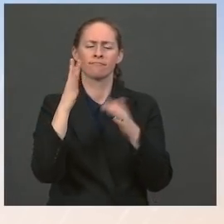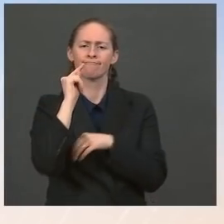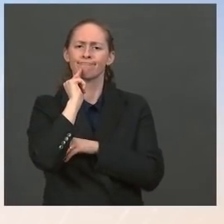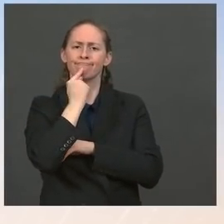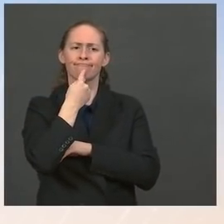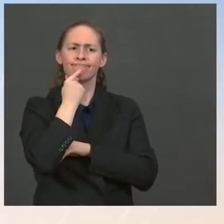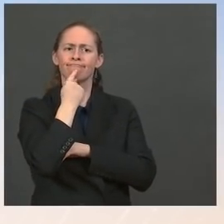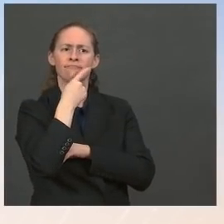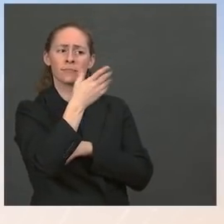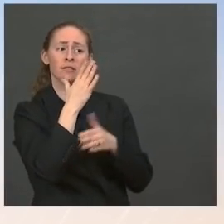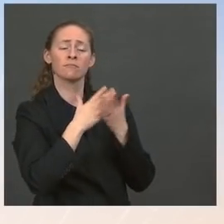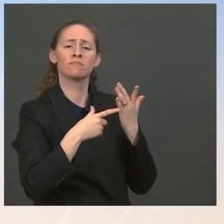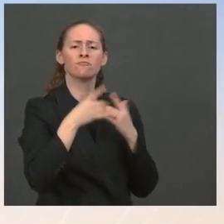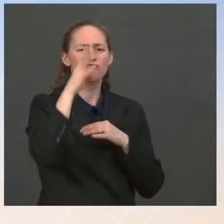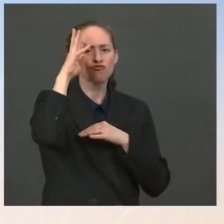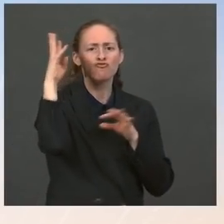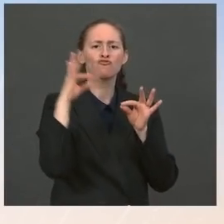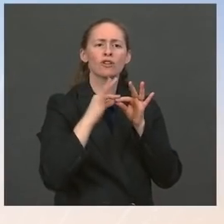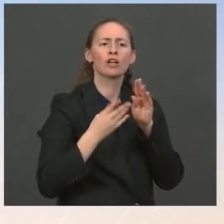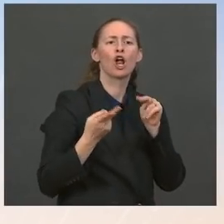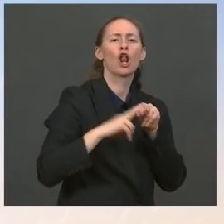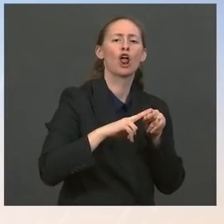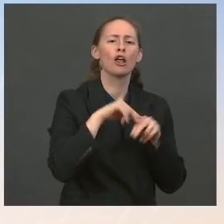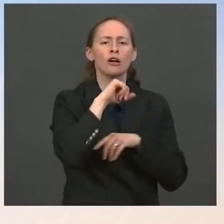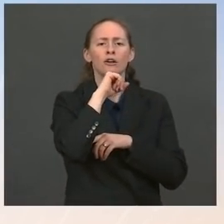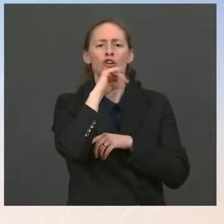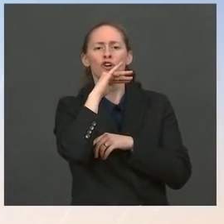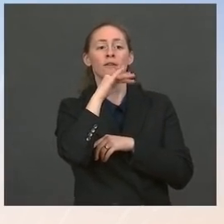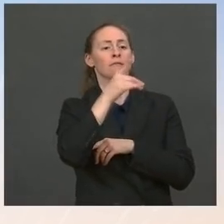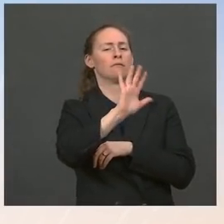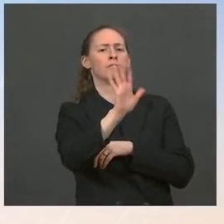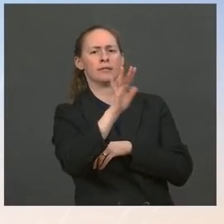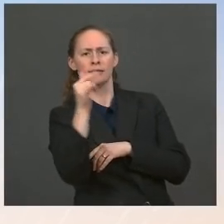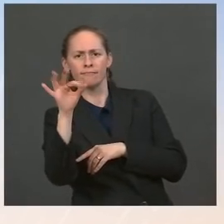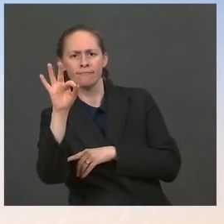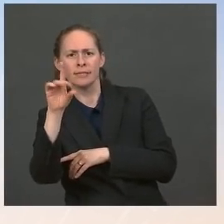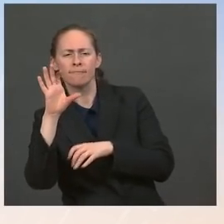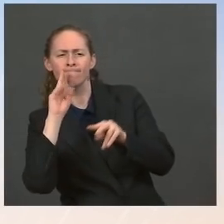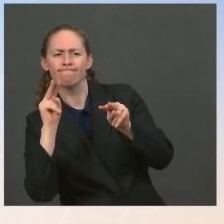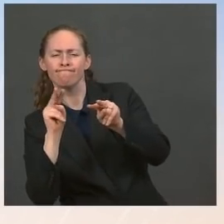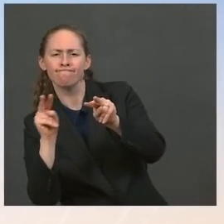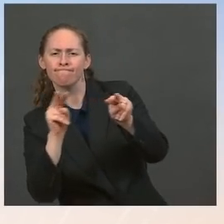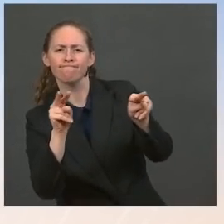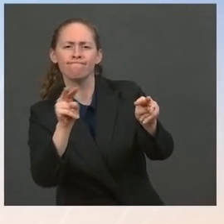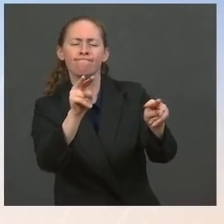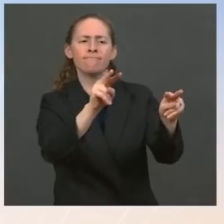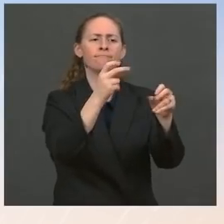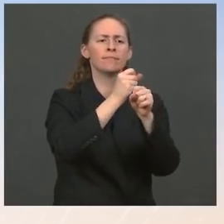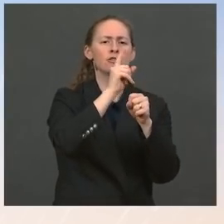And the FTC is responding. But, also, we're going to continue to monitor the situation and have a number of tools in our arsenal.